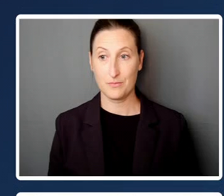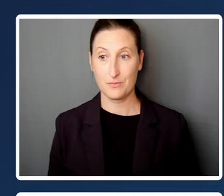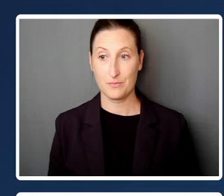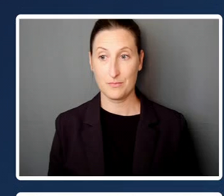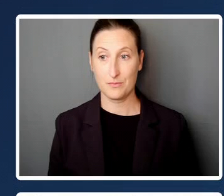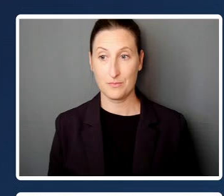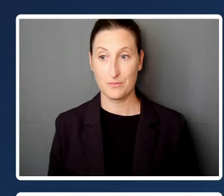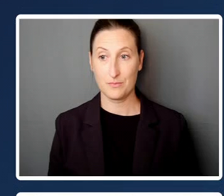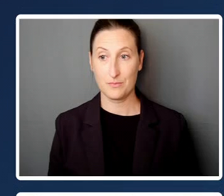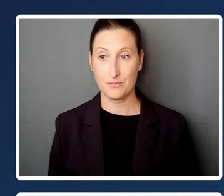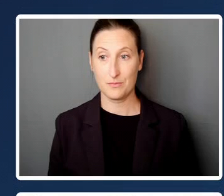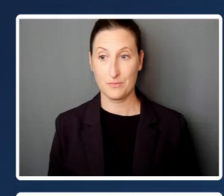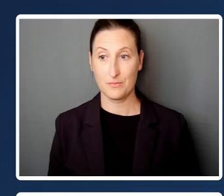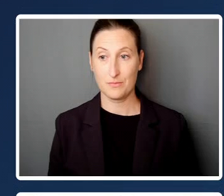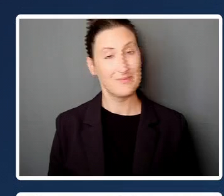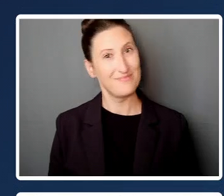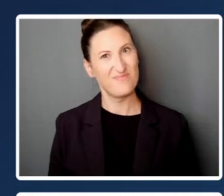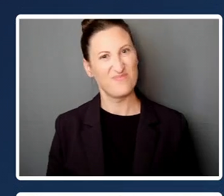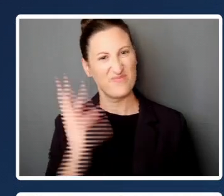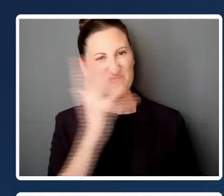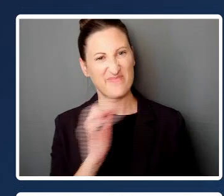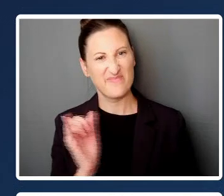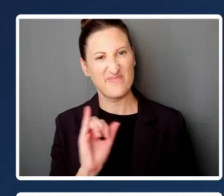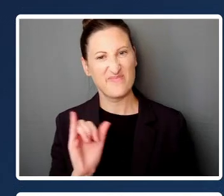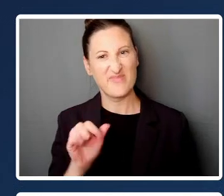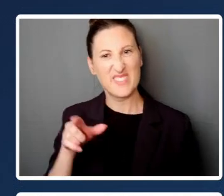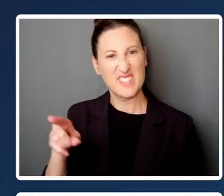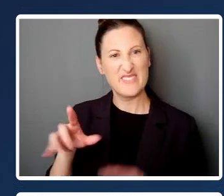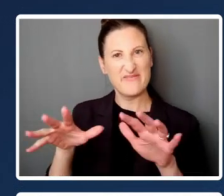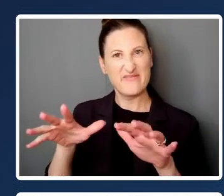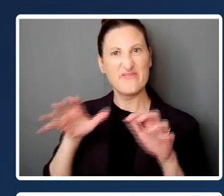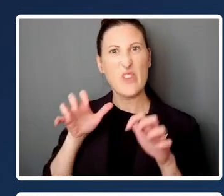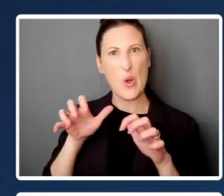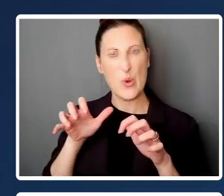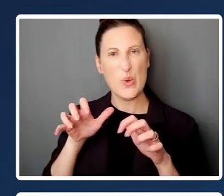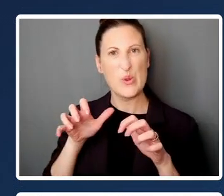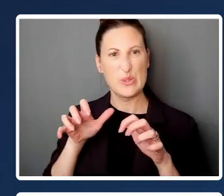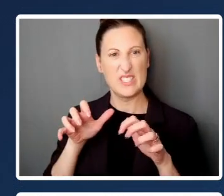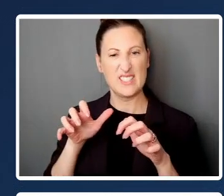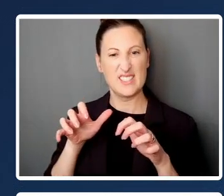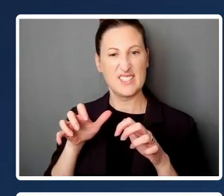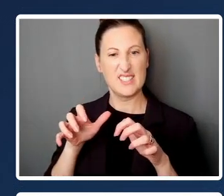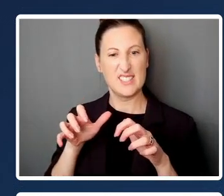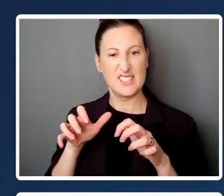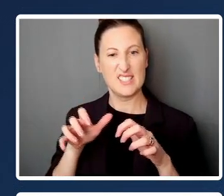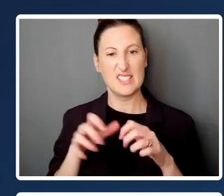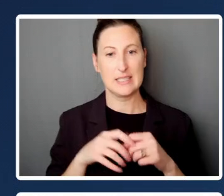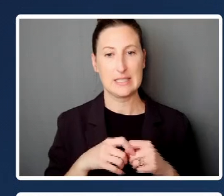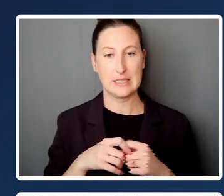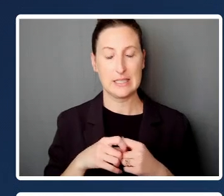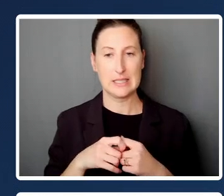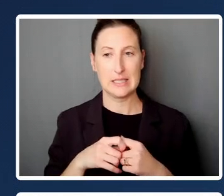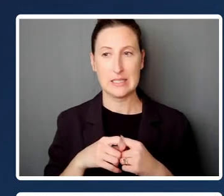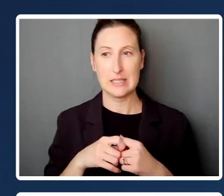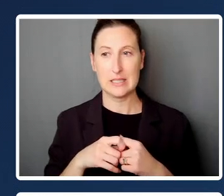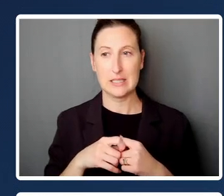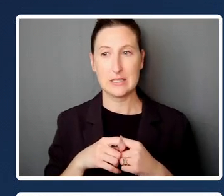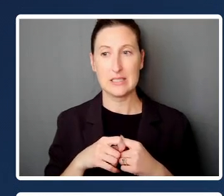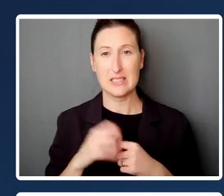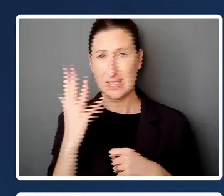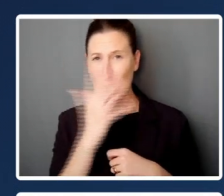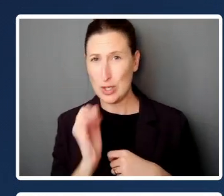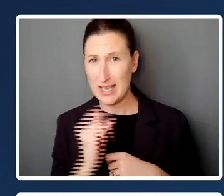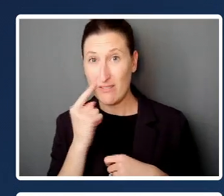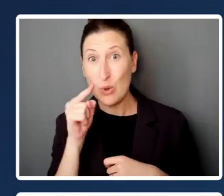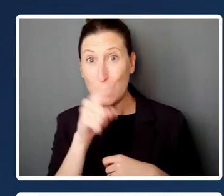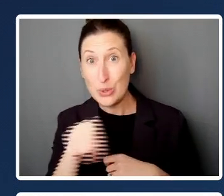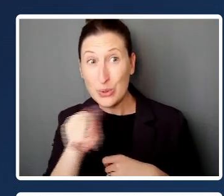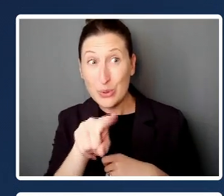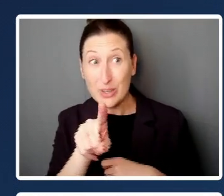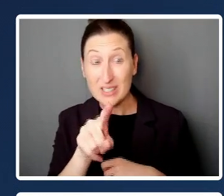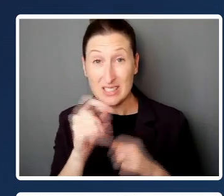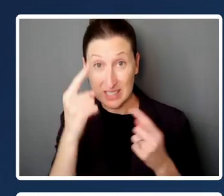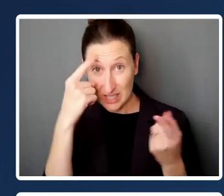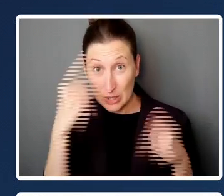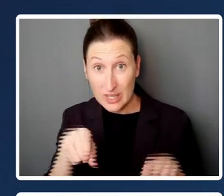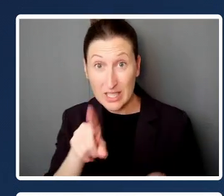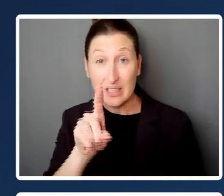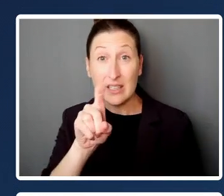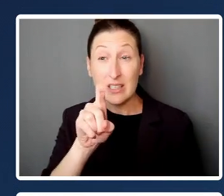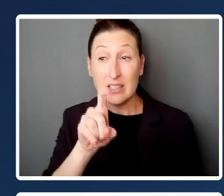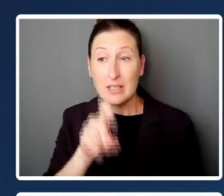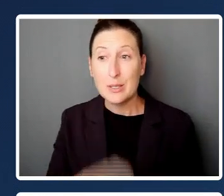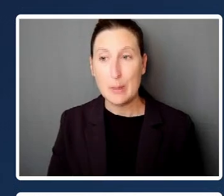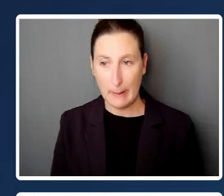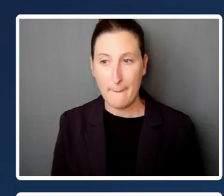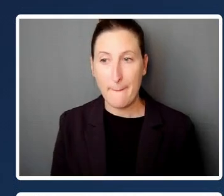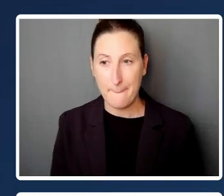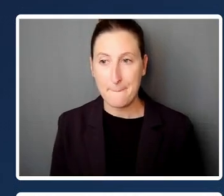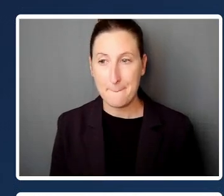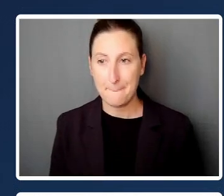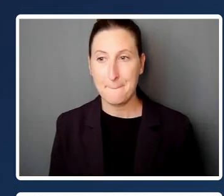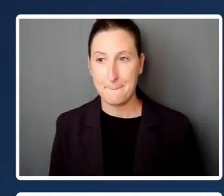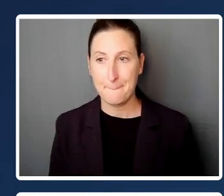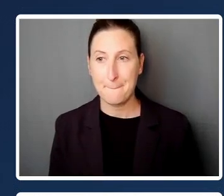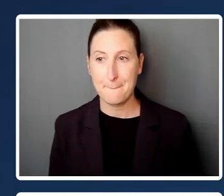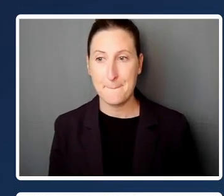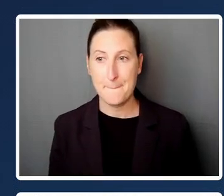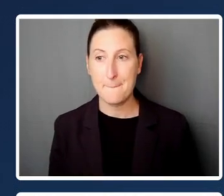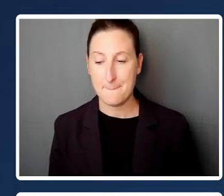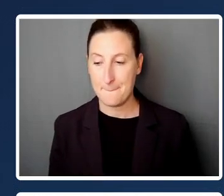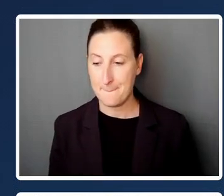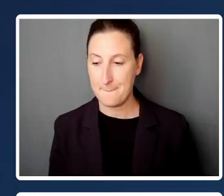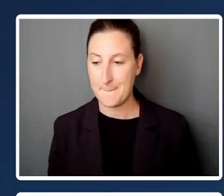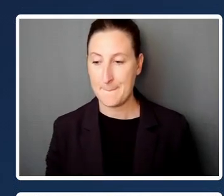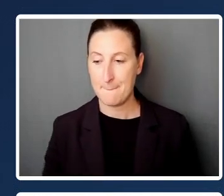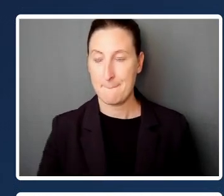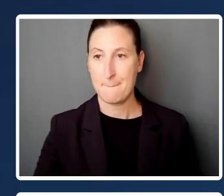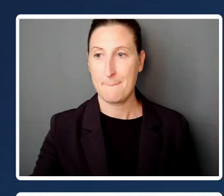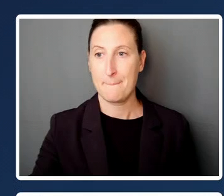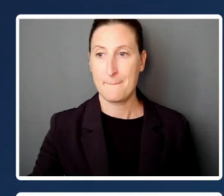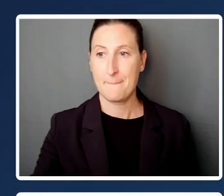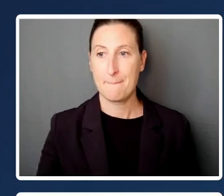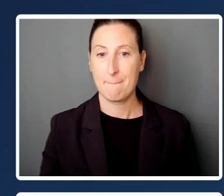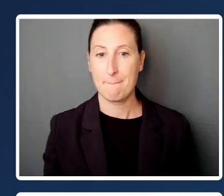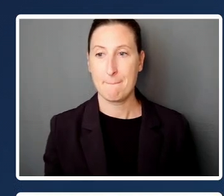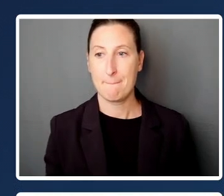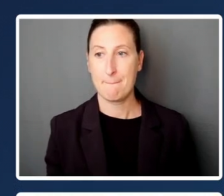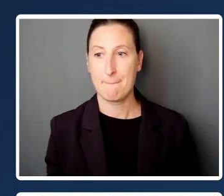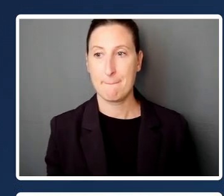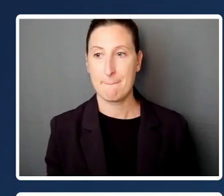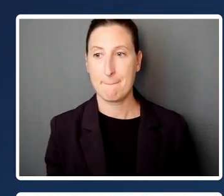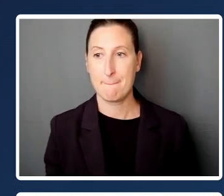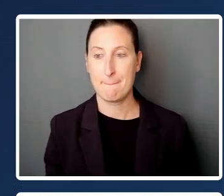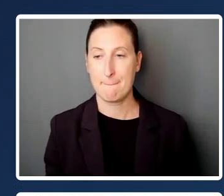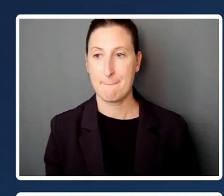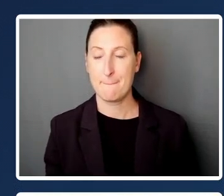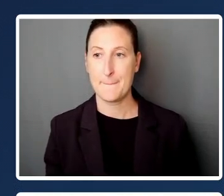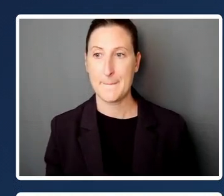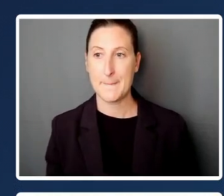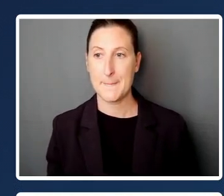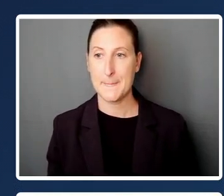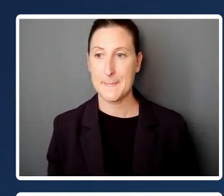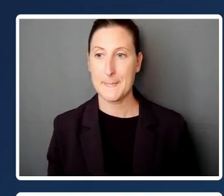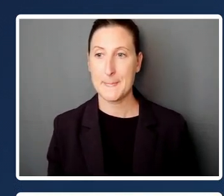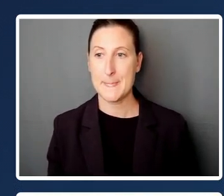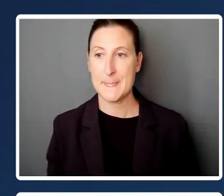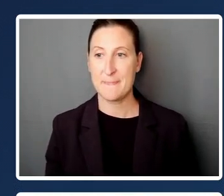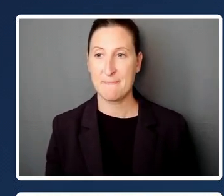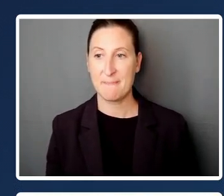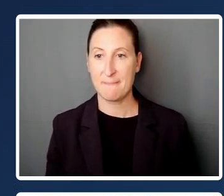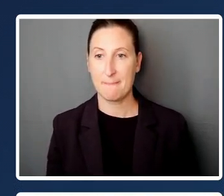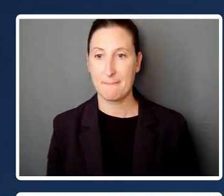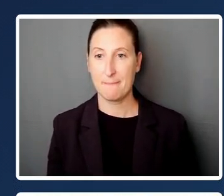It looks like Maureen froze on my end. Does it look like that for you? Yeah.